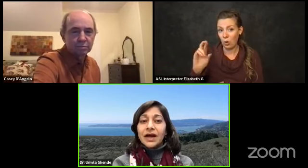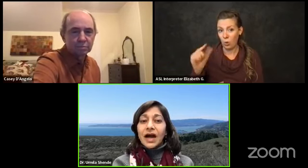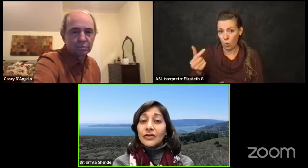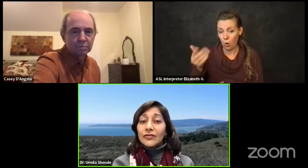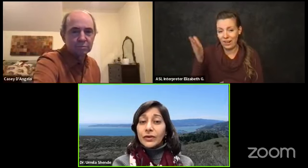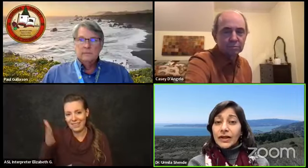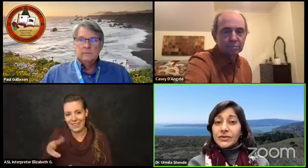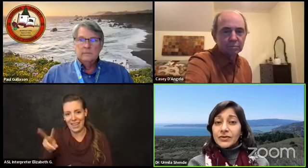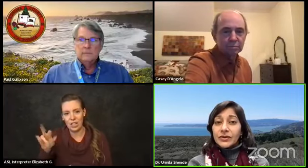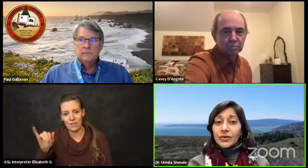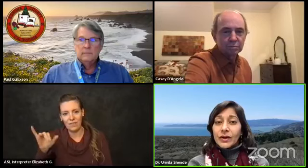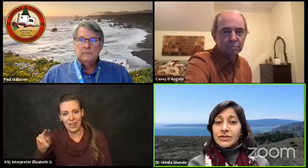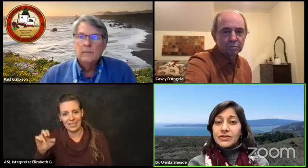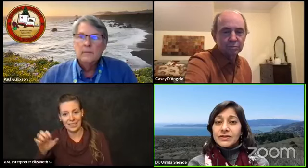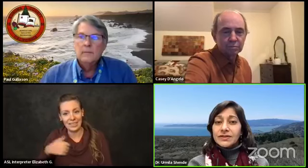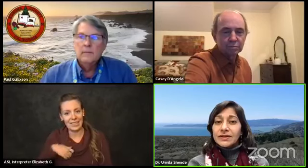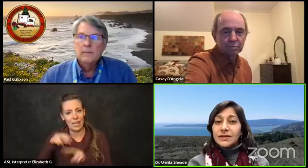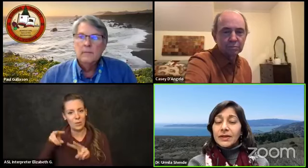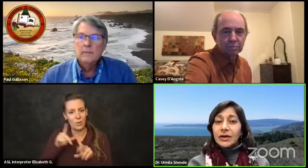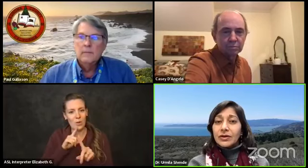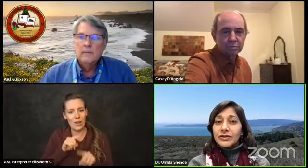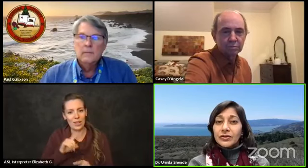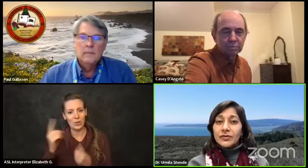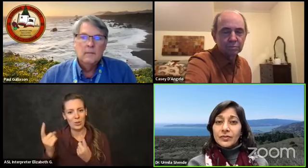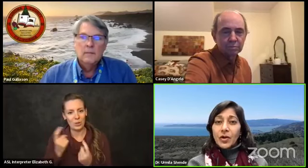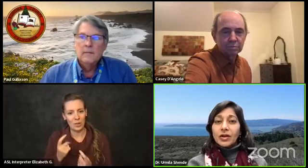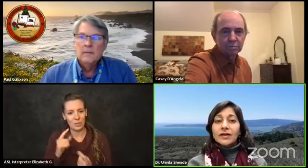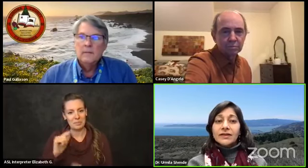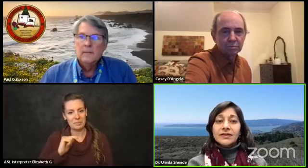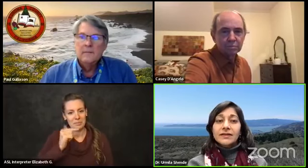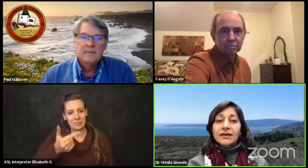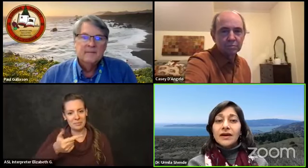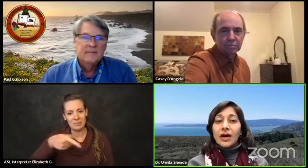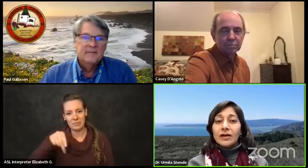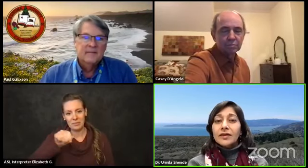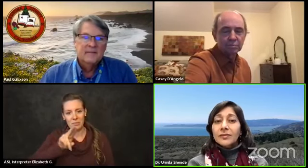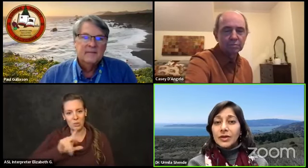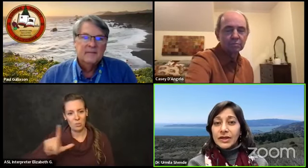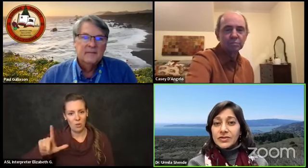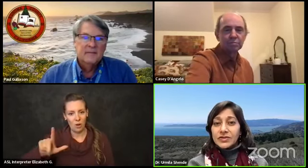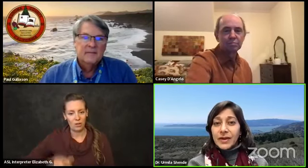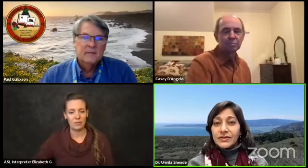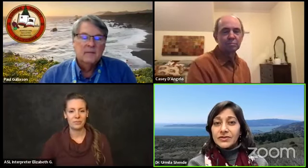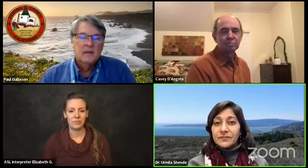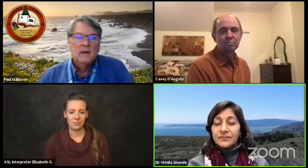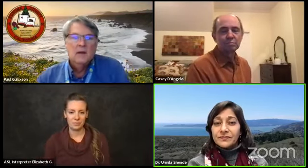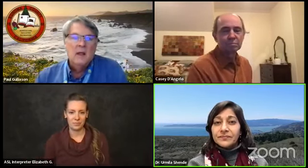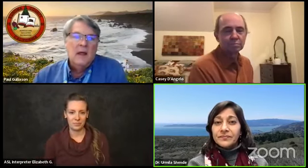I look forward to answering your questions, but now I'll turn it over to Paul Gullixson, our communications manager.